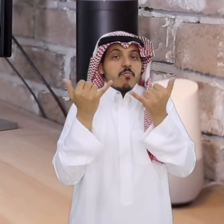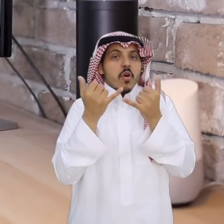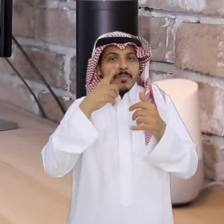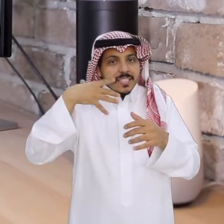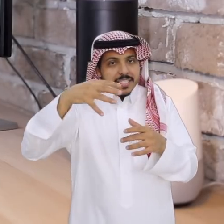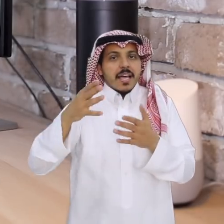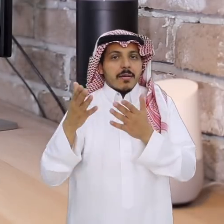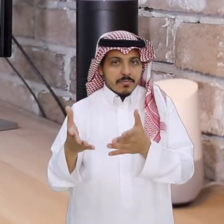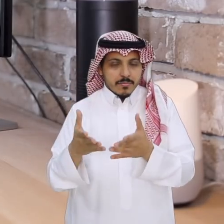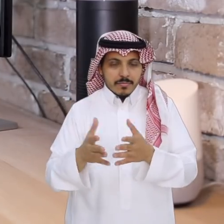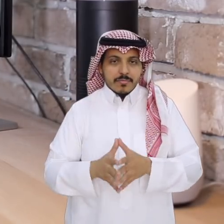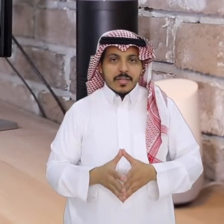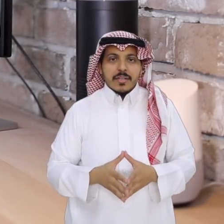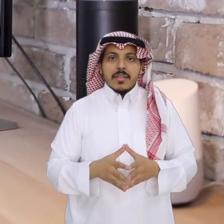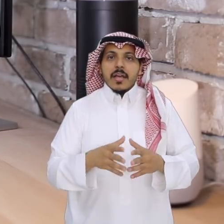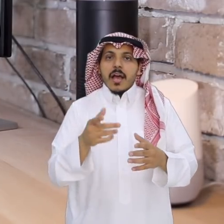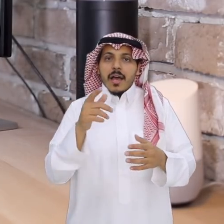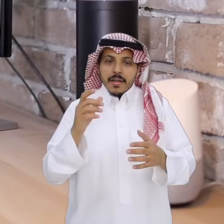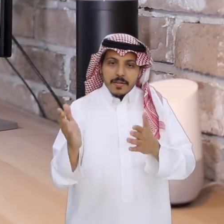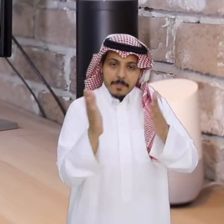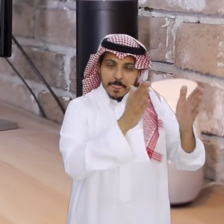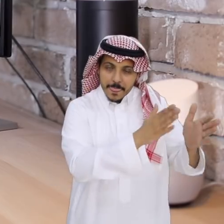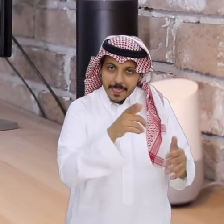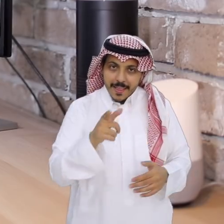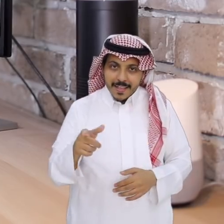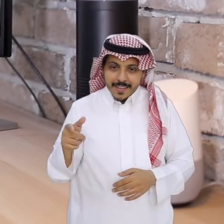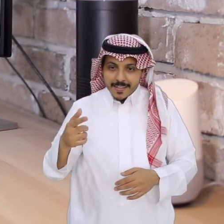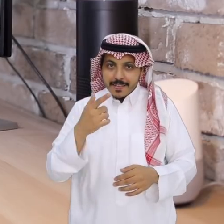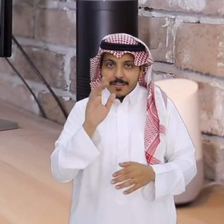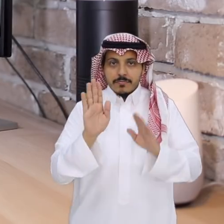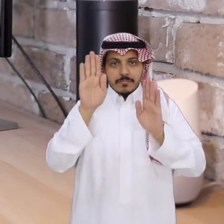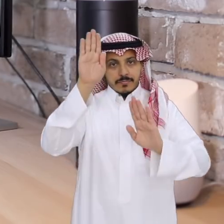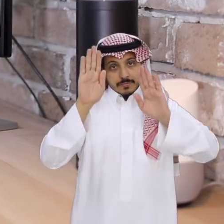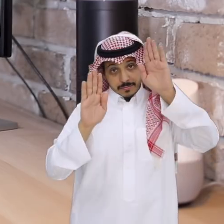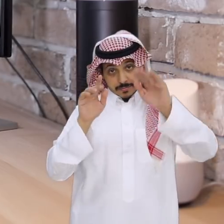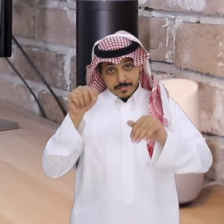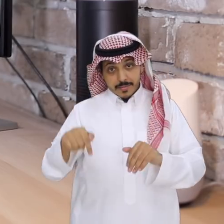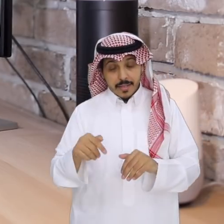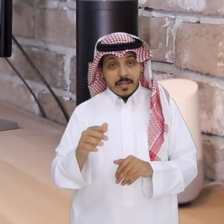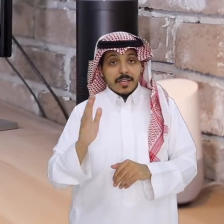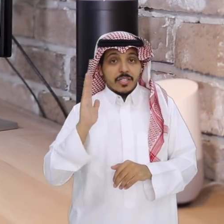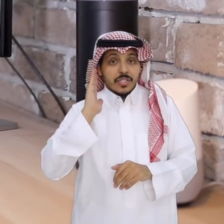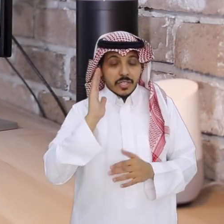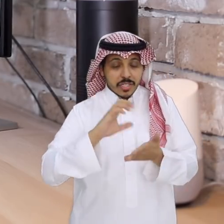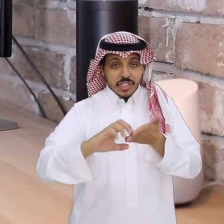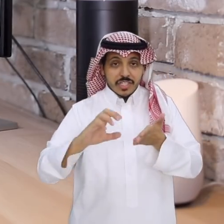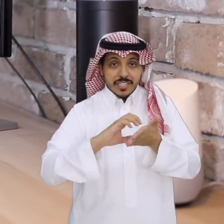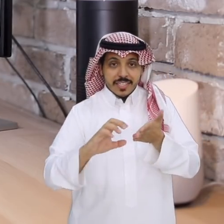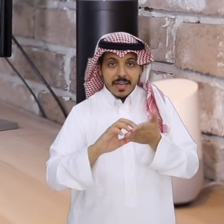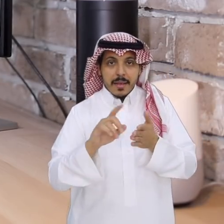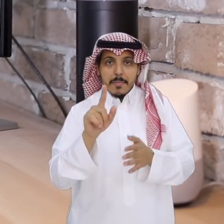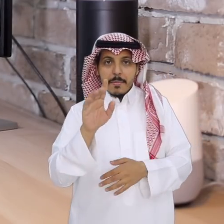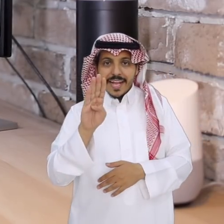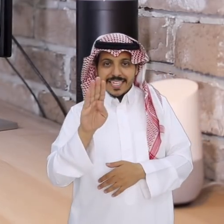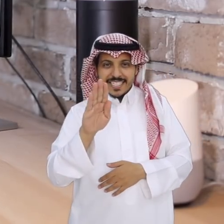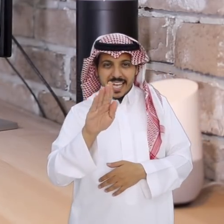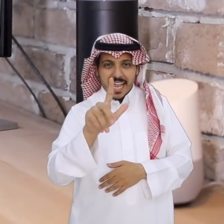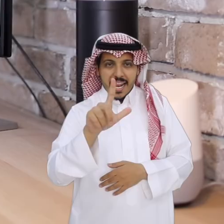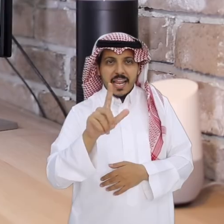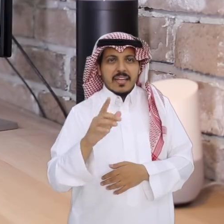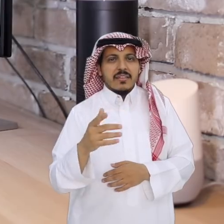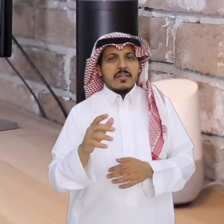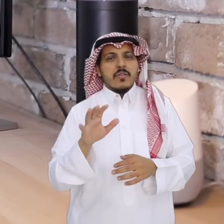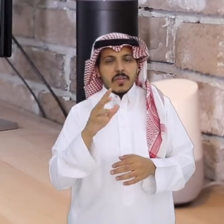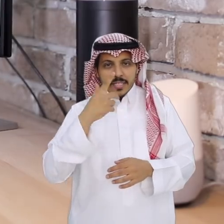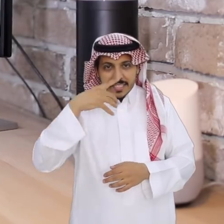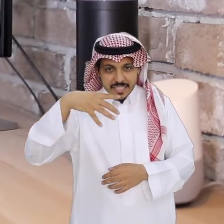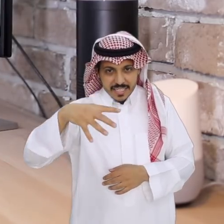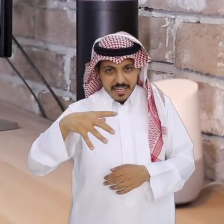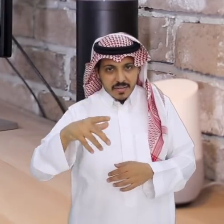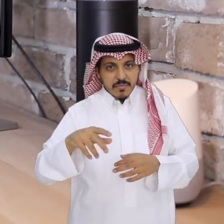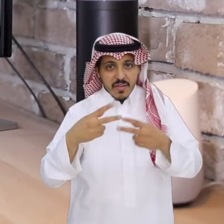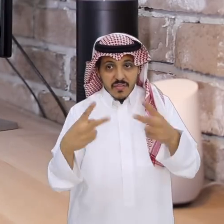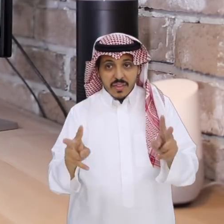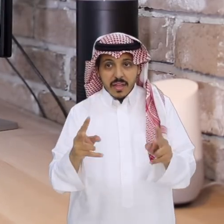Let's talk about Android P. I updated my Pixel phone to Android P. It is full of bugs, and Snapchat doesn't work properly.